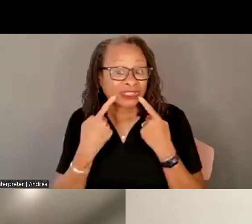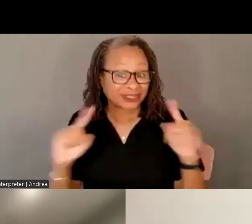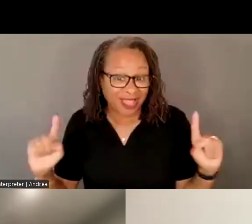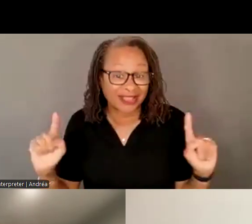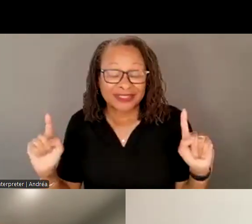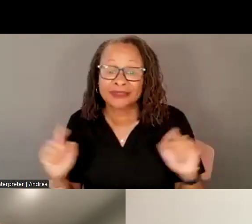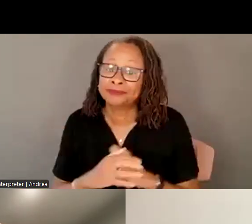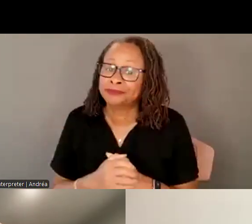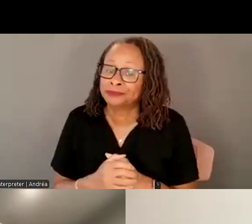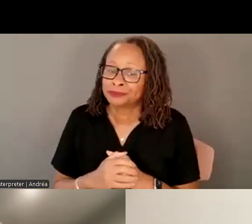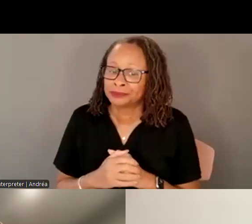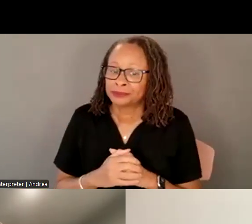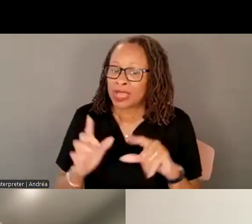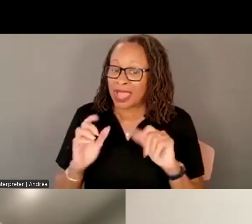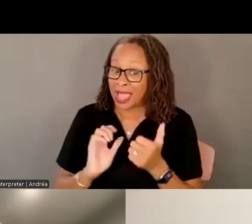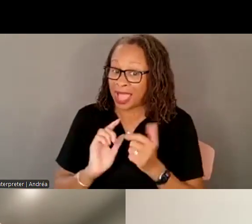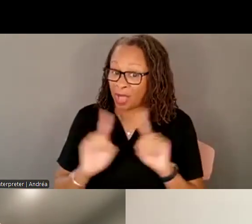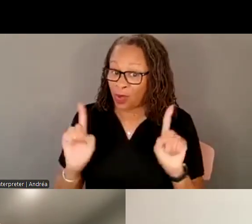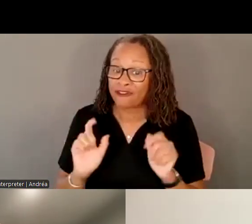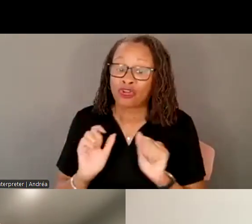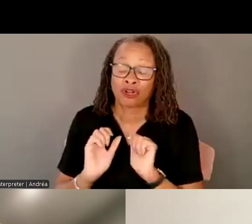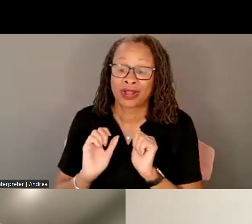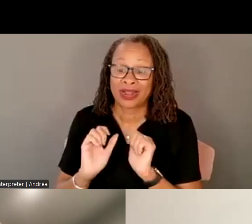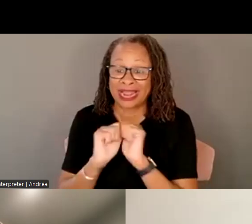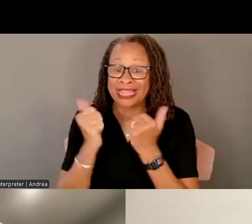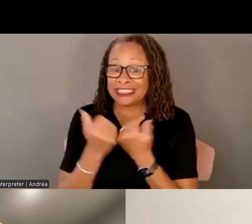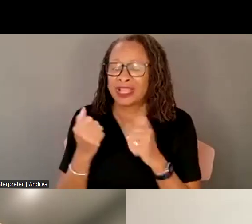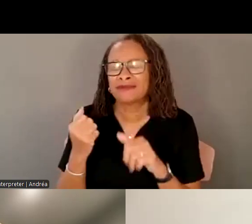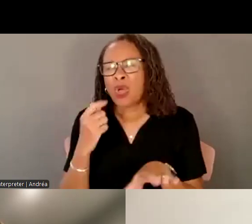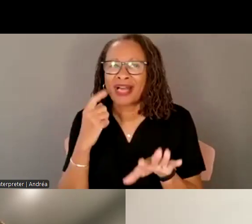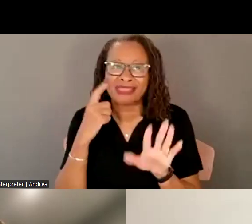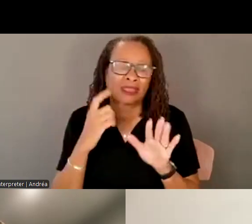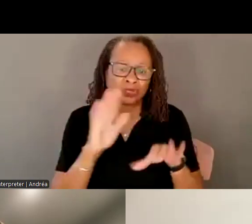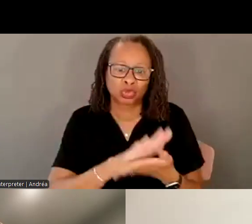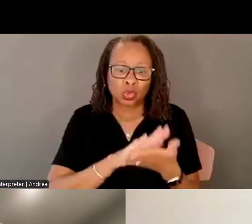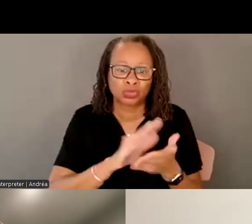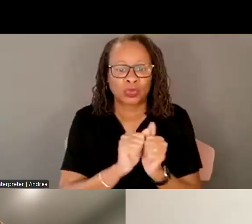But the agencies, I mean, I think schools for those with developmental disabilities,